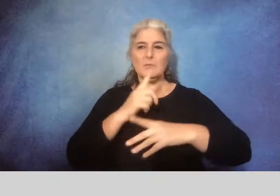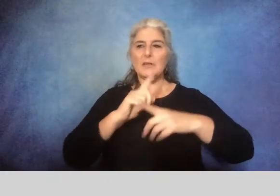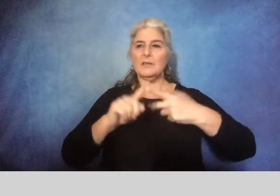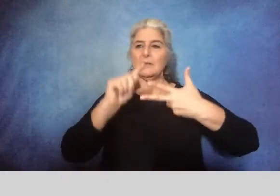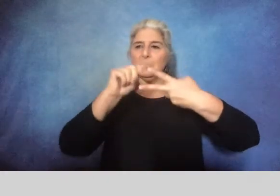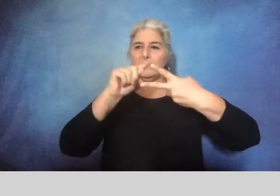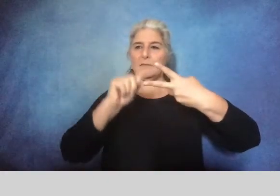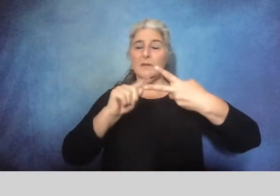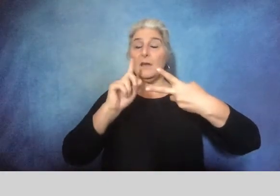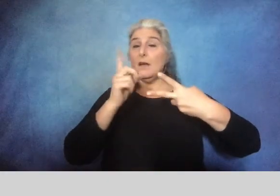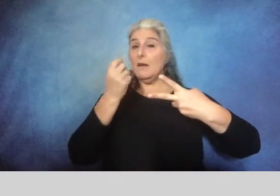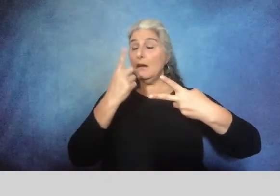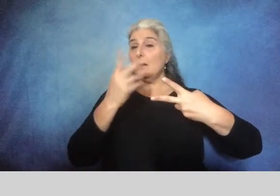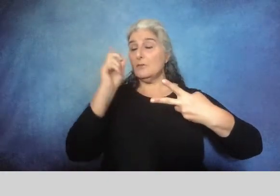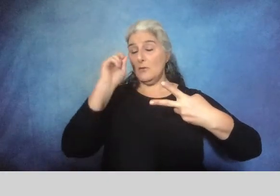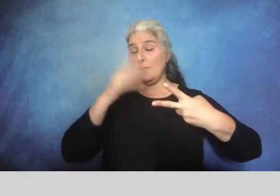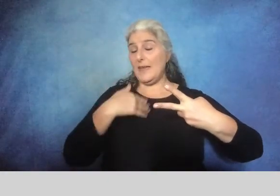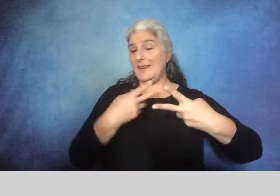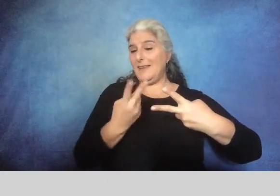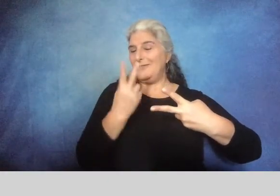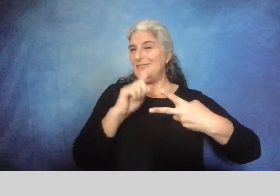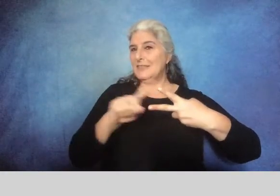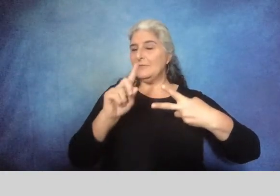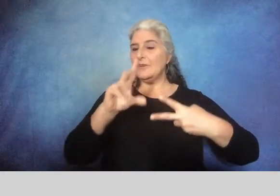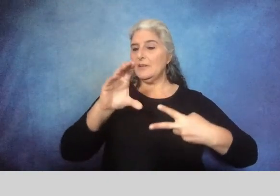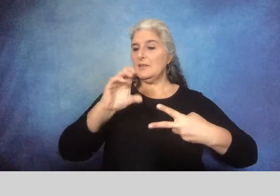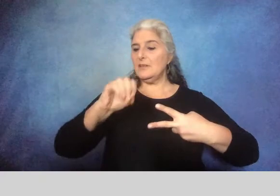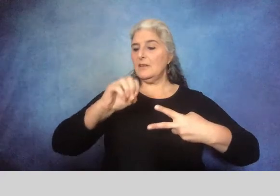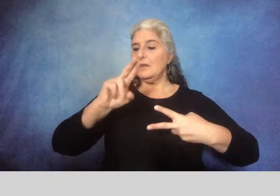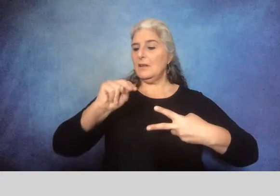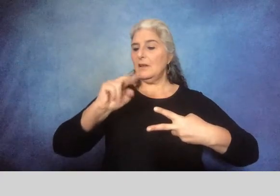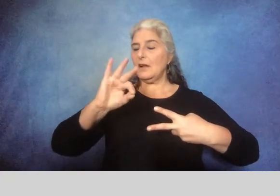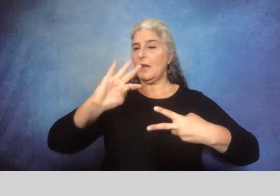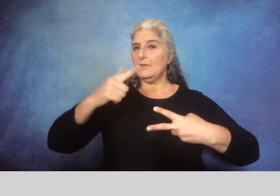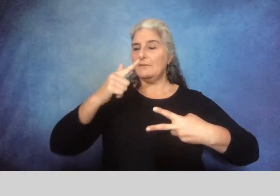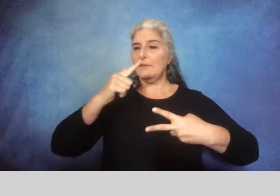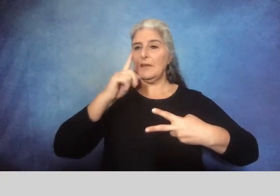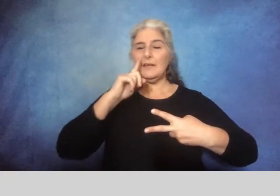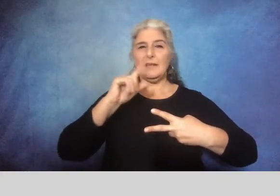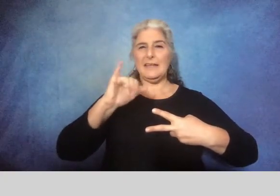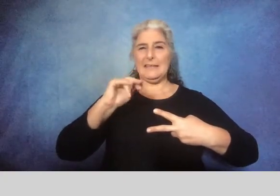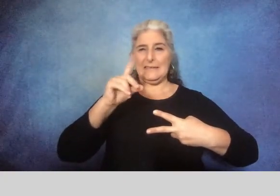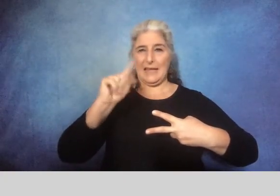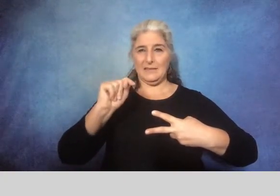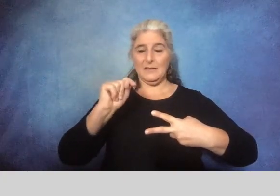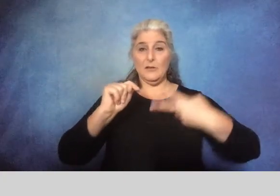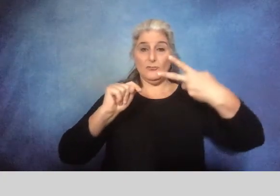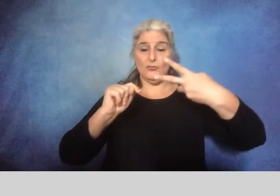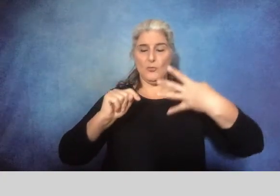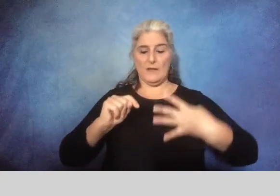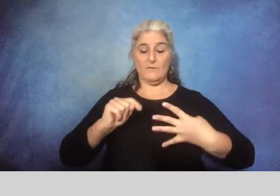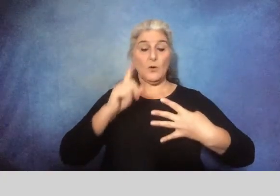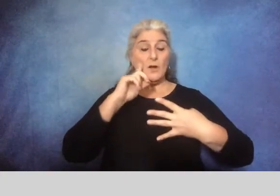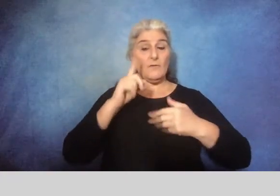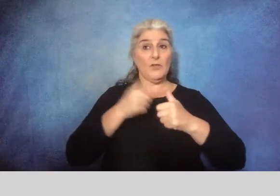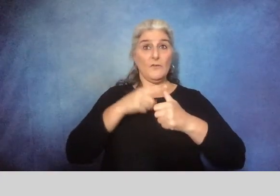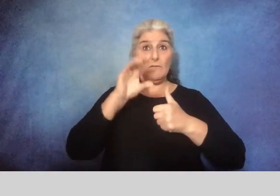but with a different configuration of indent two and four. In first case, we can see in both the cases we can